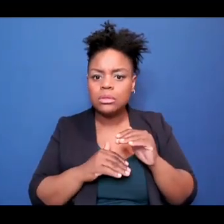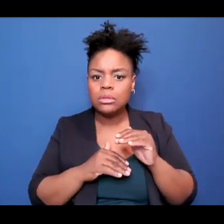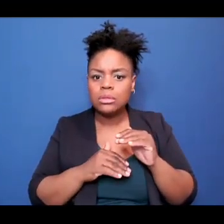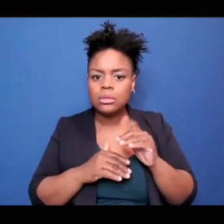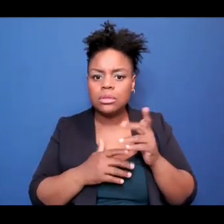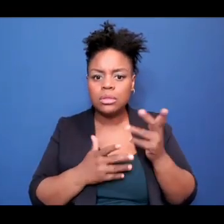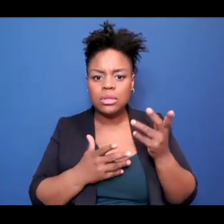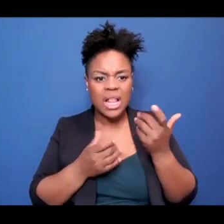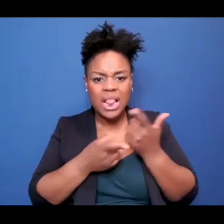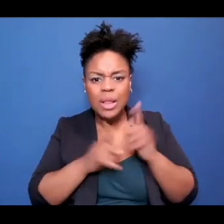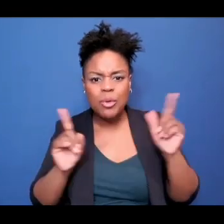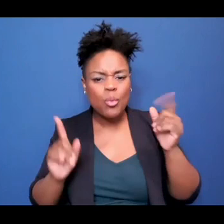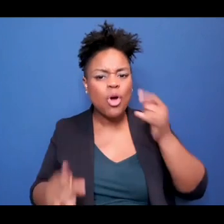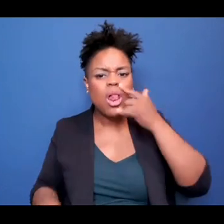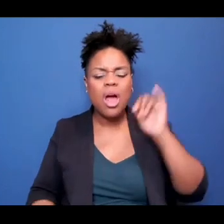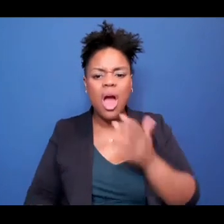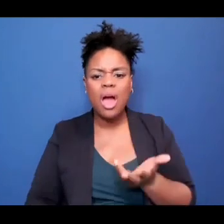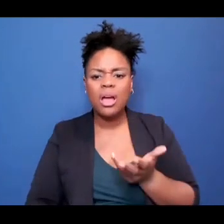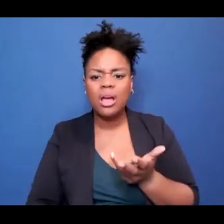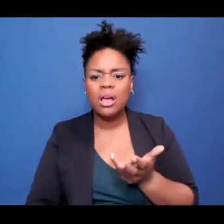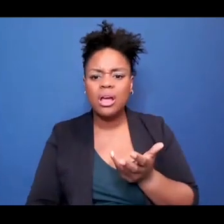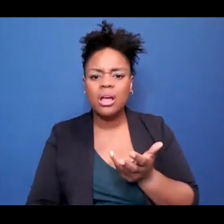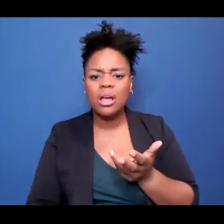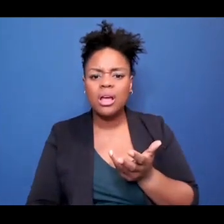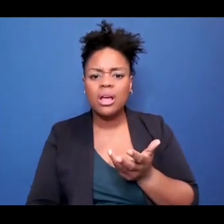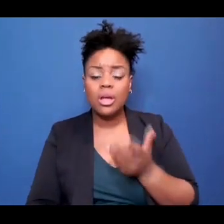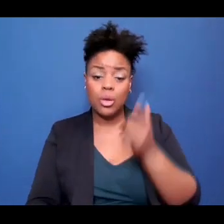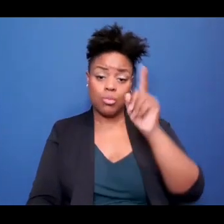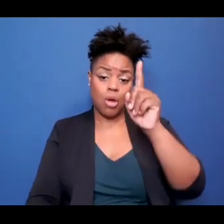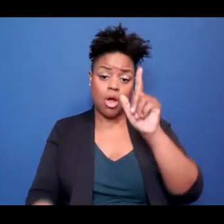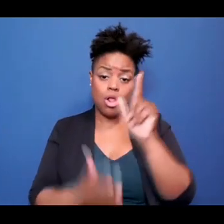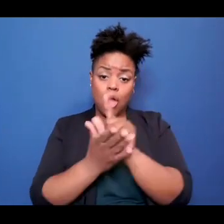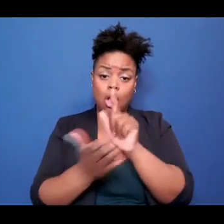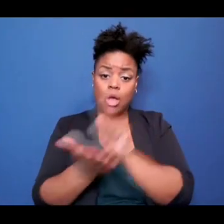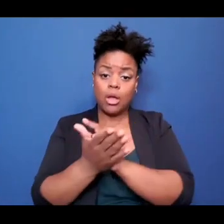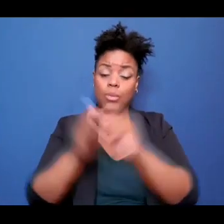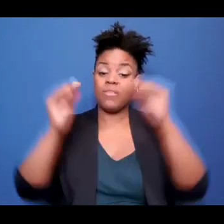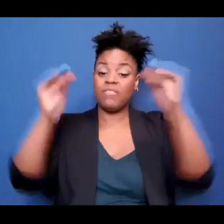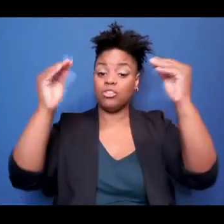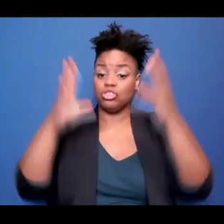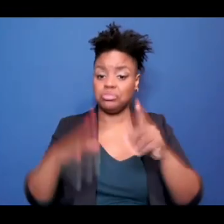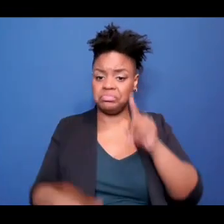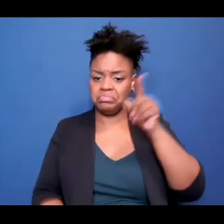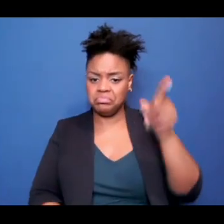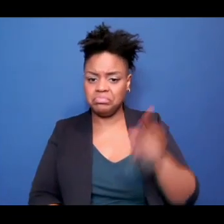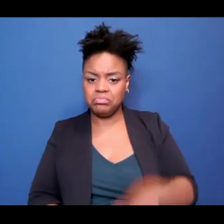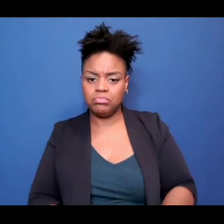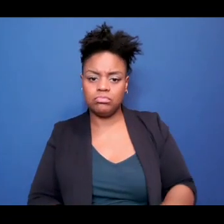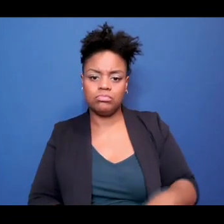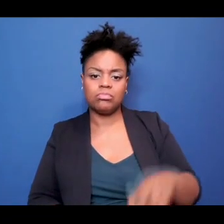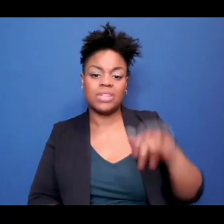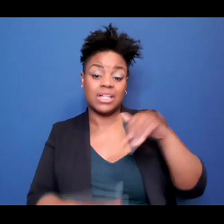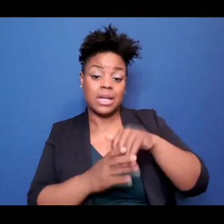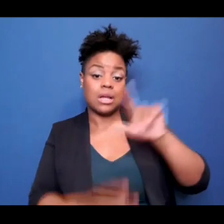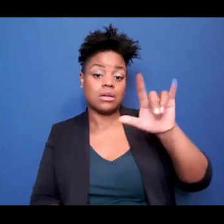NEXT SLIDE. TRACY MIRRORS A LAW PROFESSOR AT YALE HAS ARGUED THAT AT ITS BASE